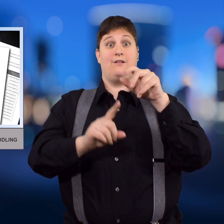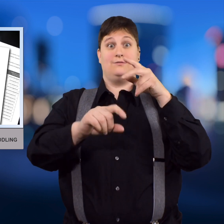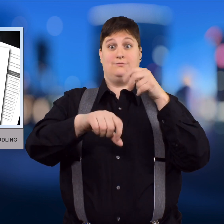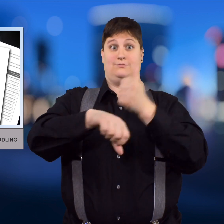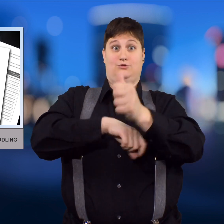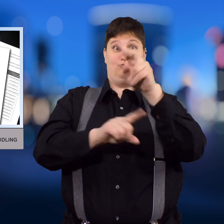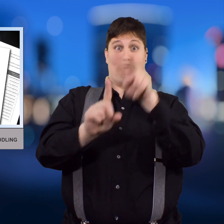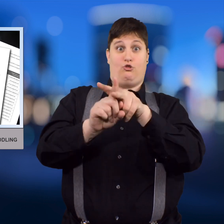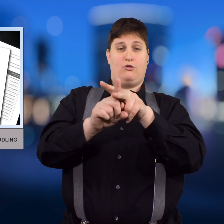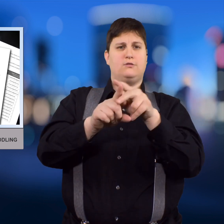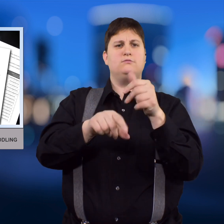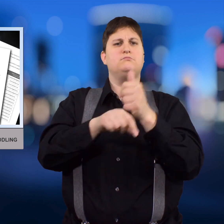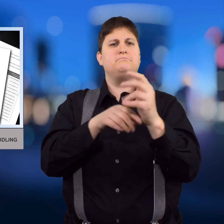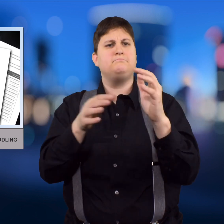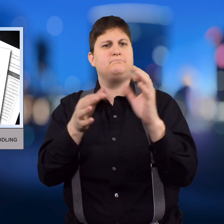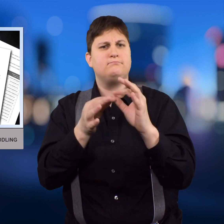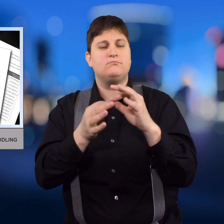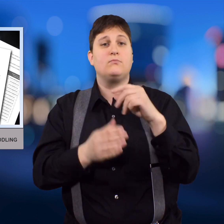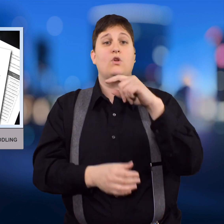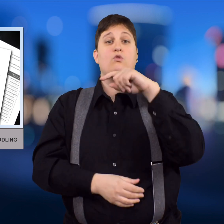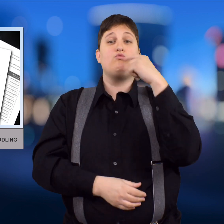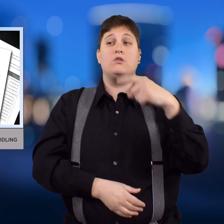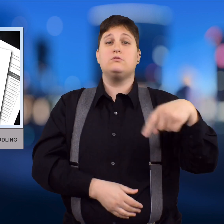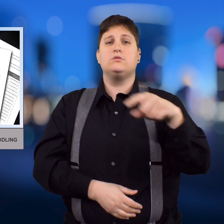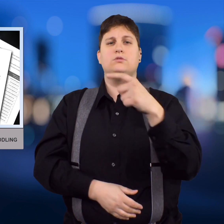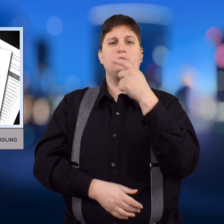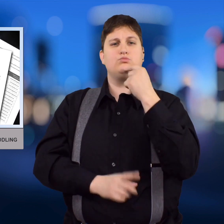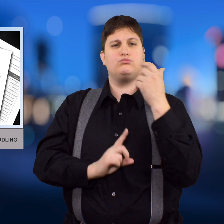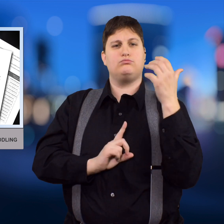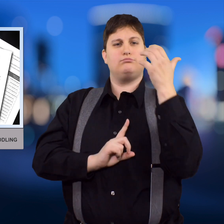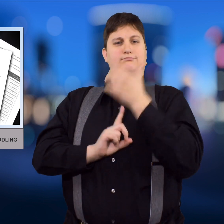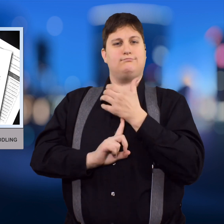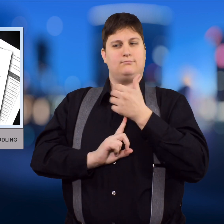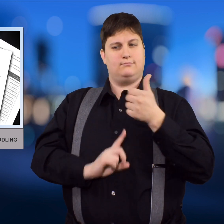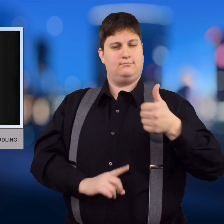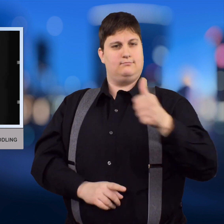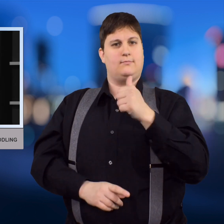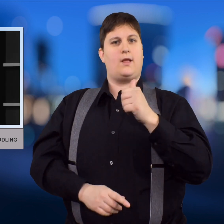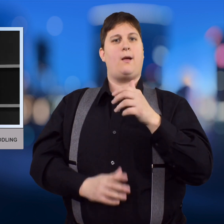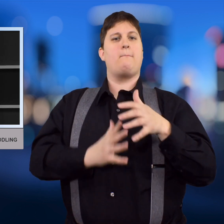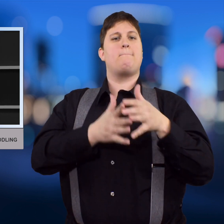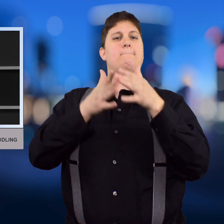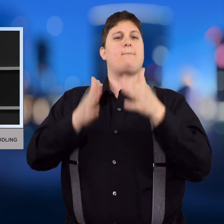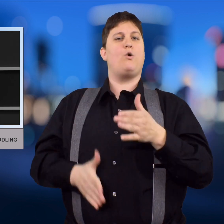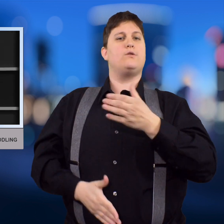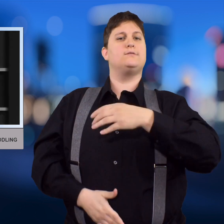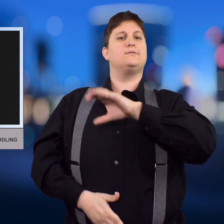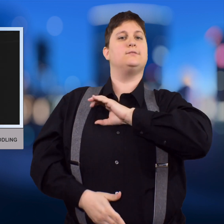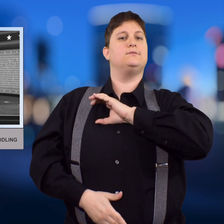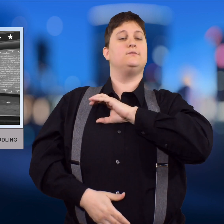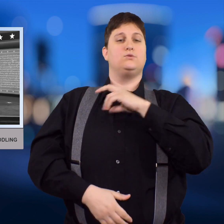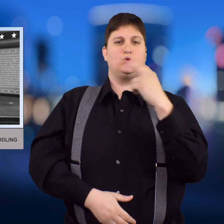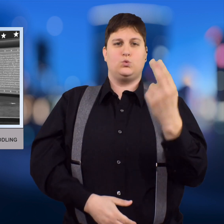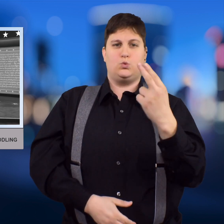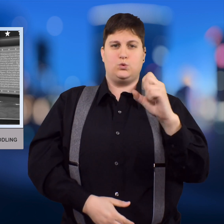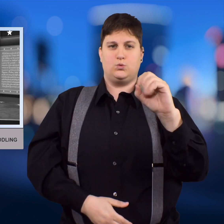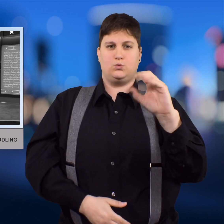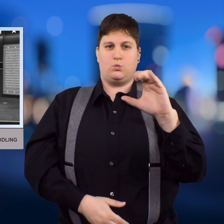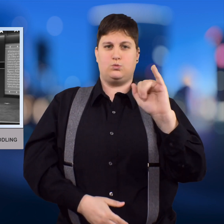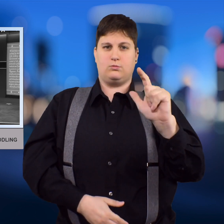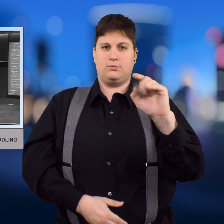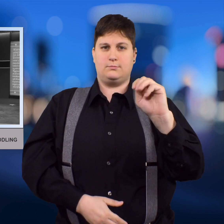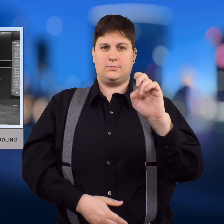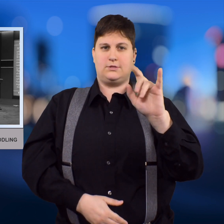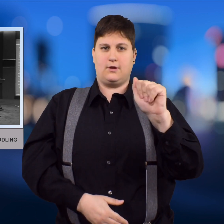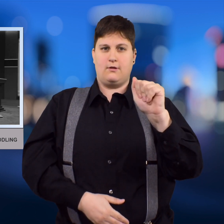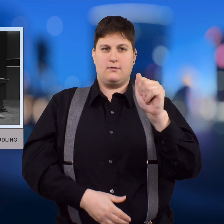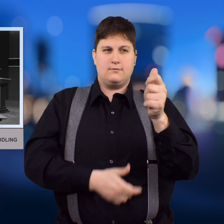The indictment alleges the Russians posed as American citizens, operated social media